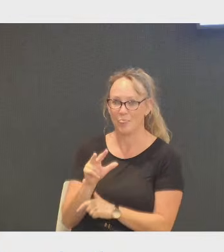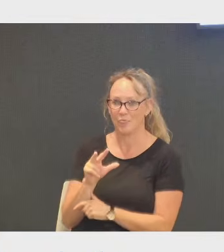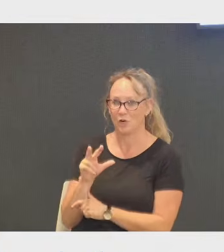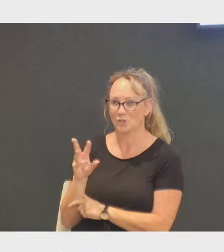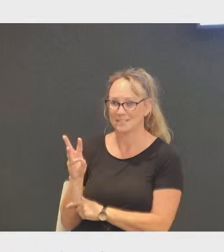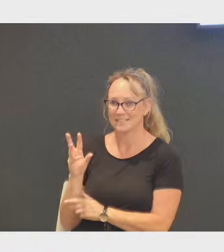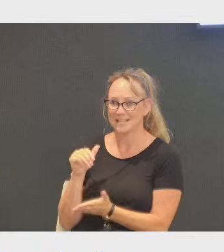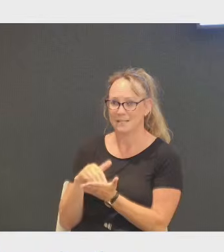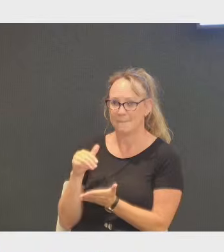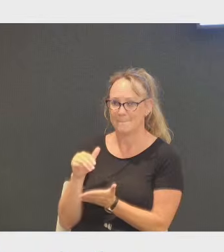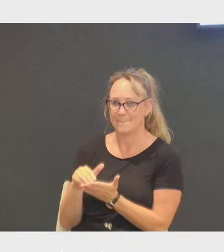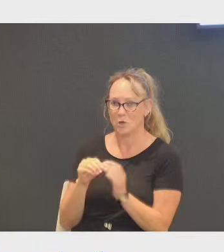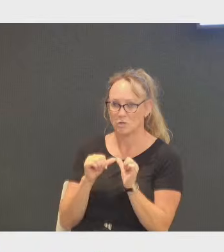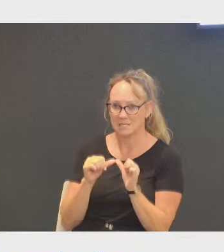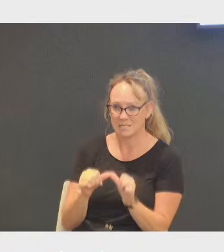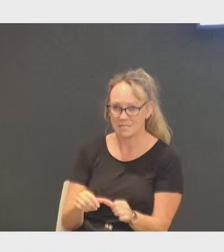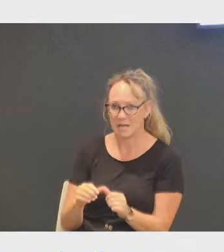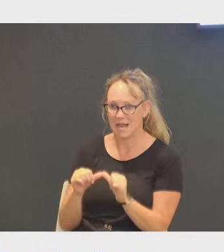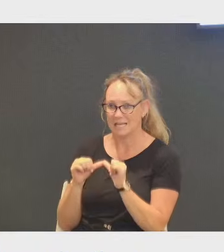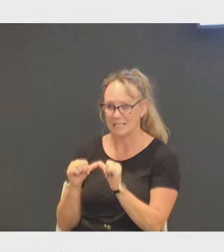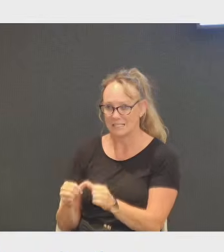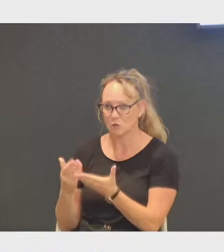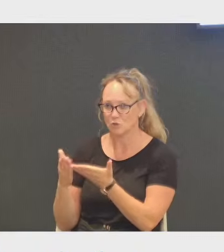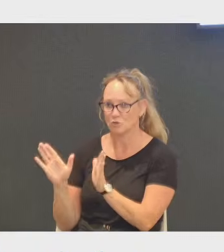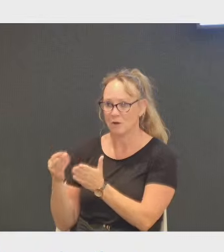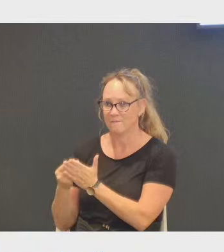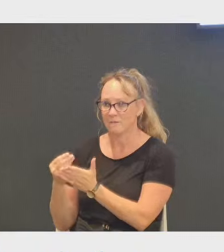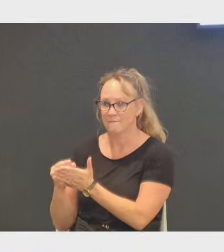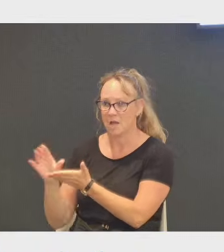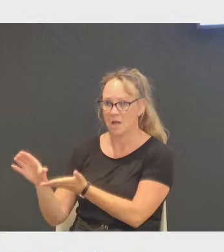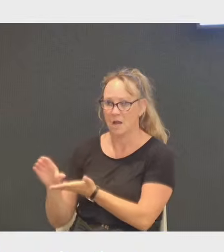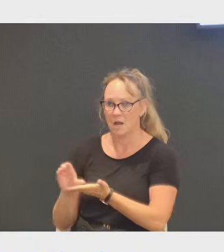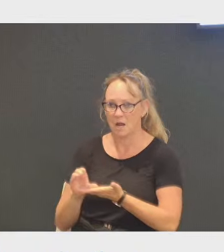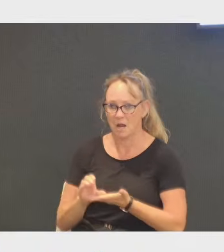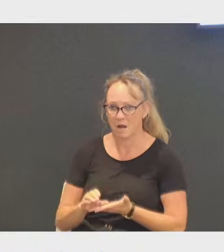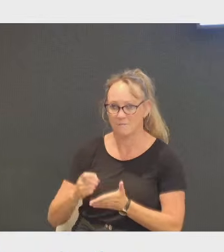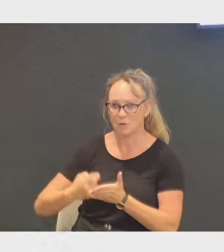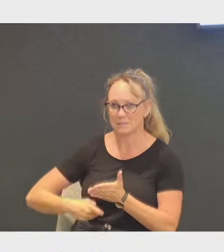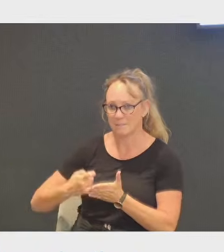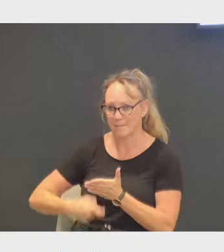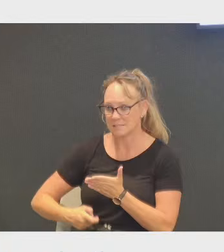continuation of general fund assumption of ongoing expenses, so moving some expenses